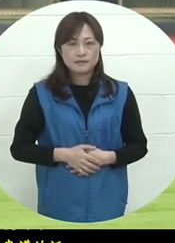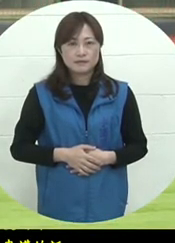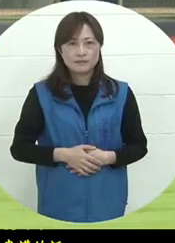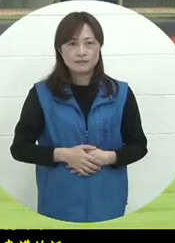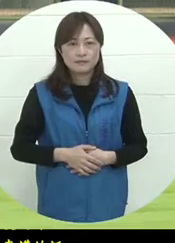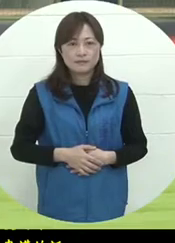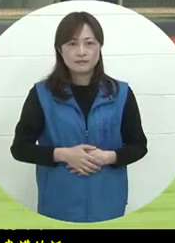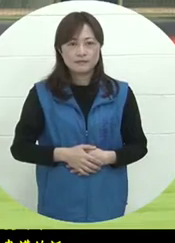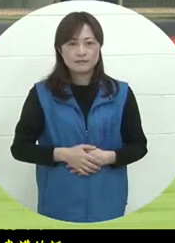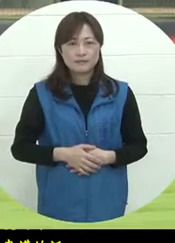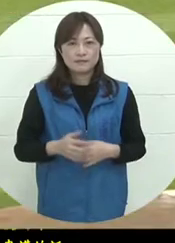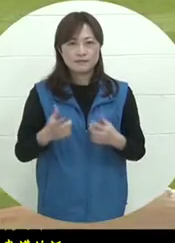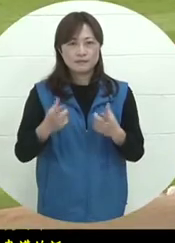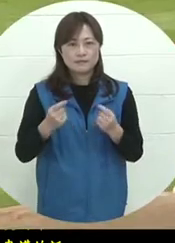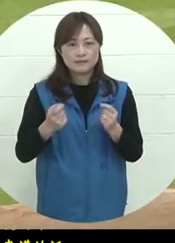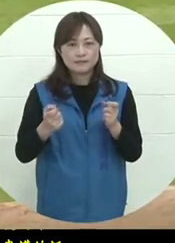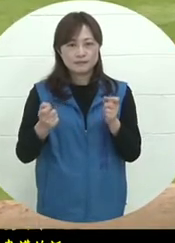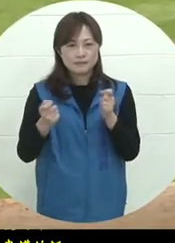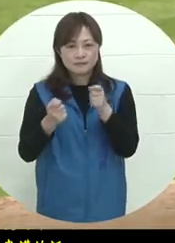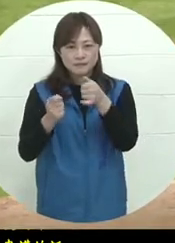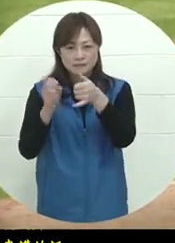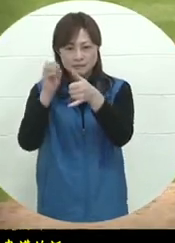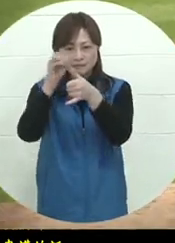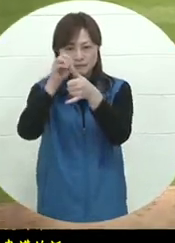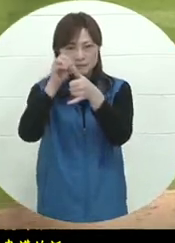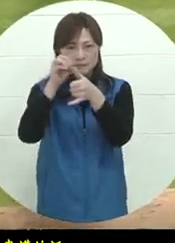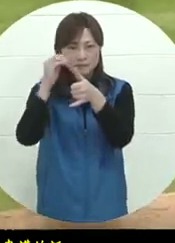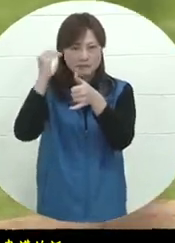, and it is an inside angle close to the head. A high ball